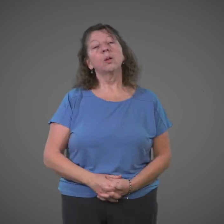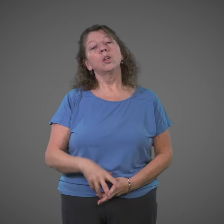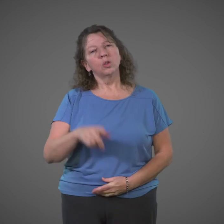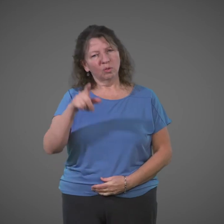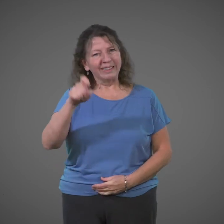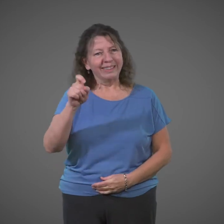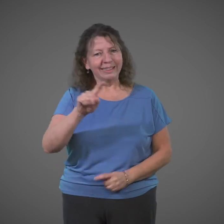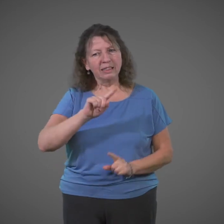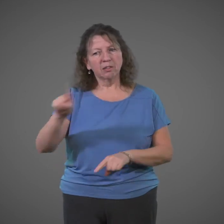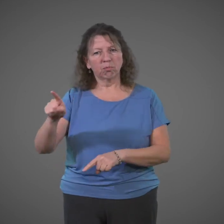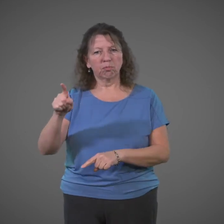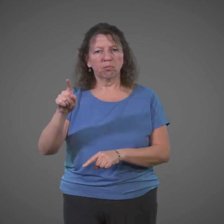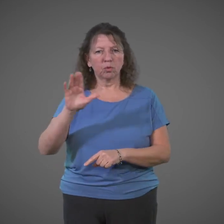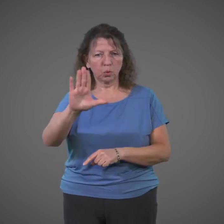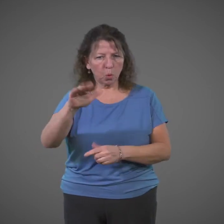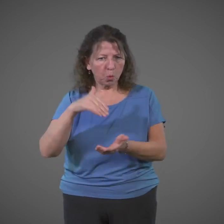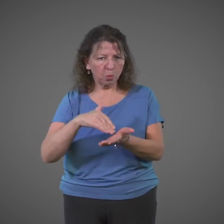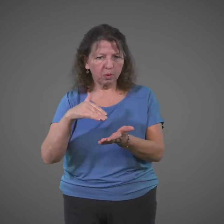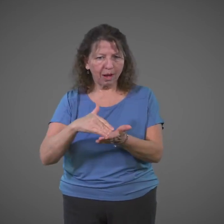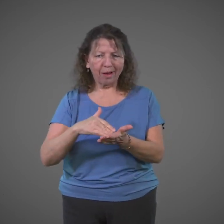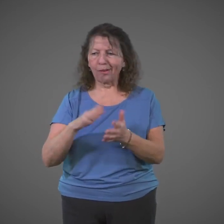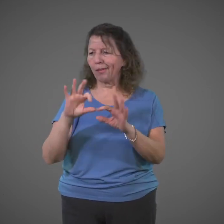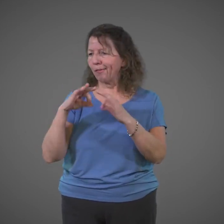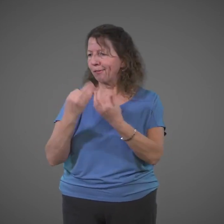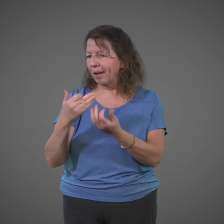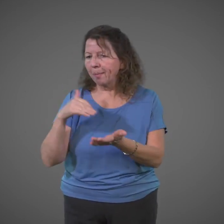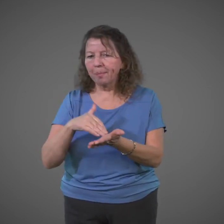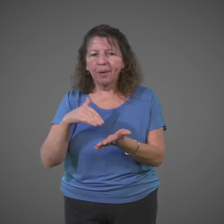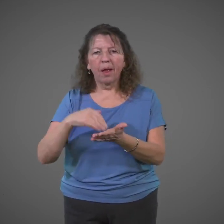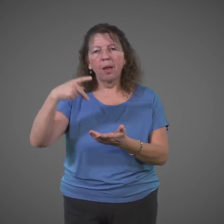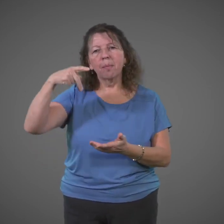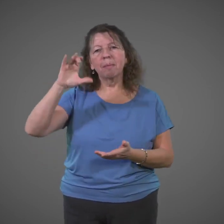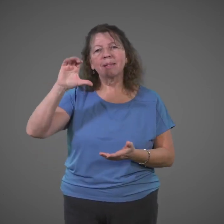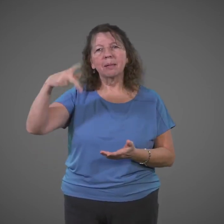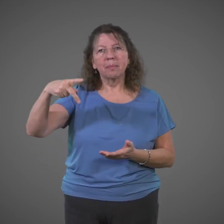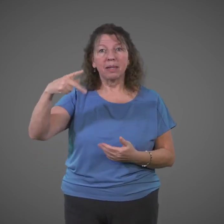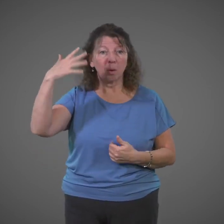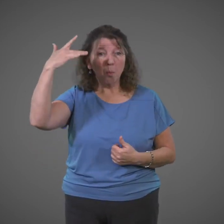You need to see your primary care physician (PCP)